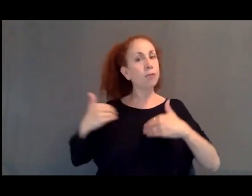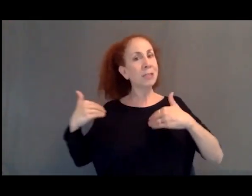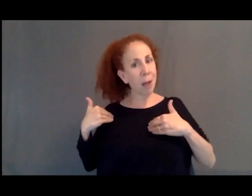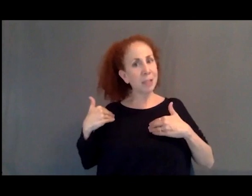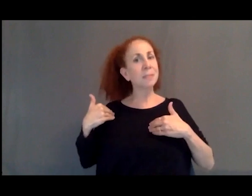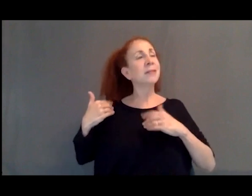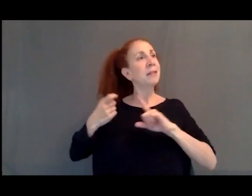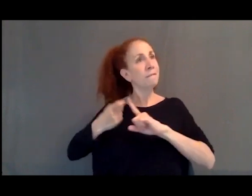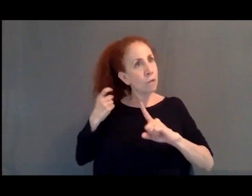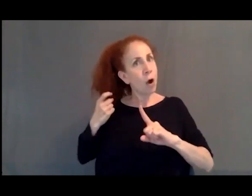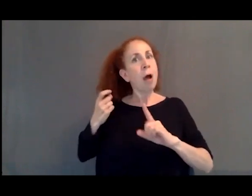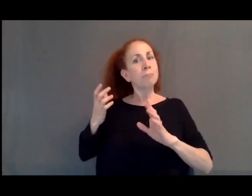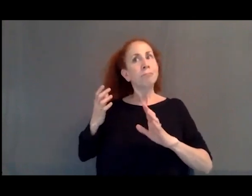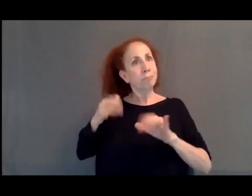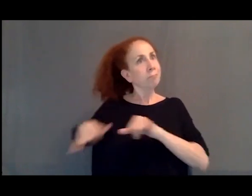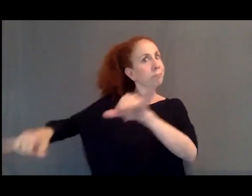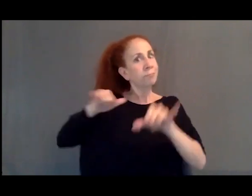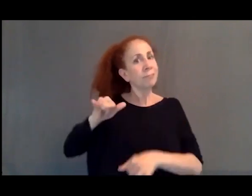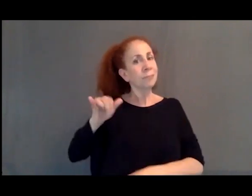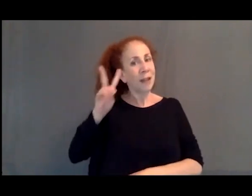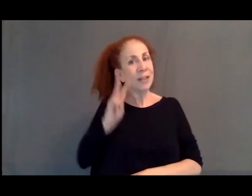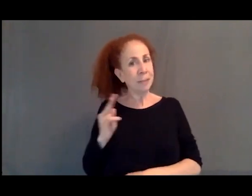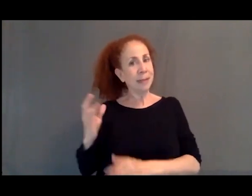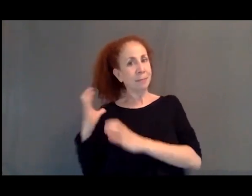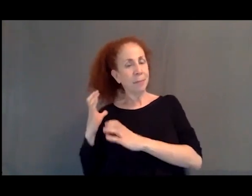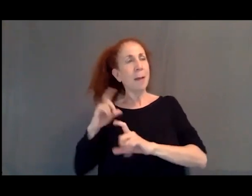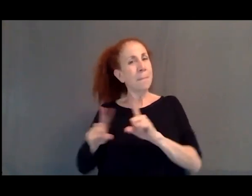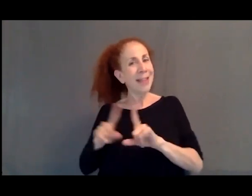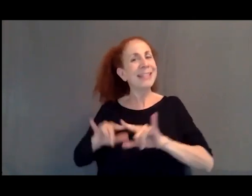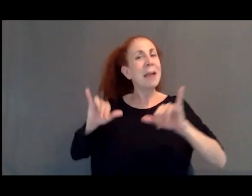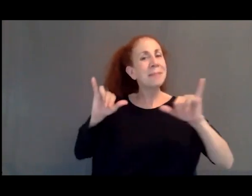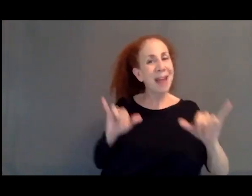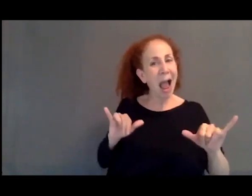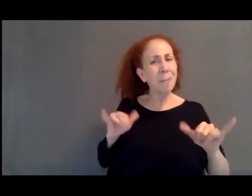by my fellow Vietnamese people. And yet I also want to shrug those